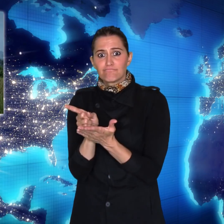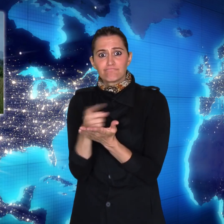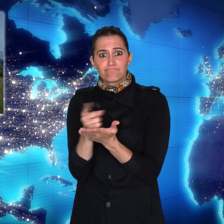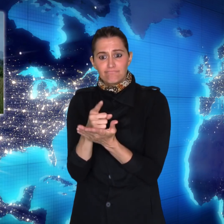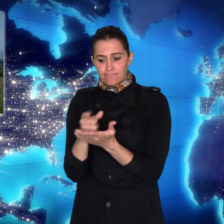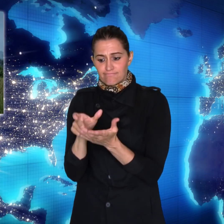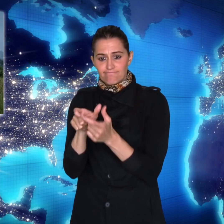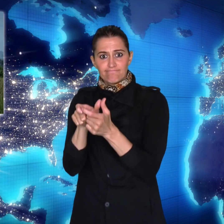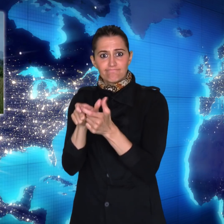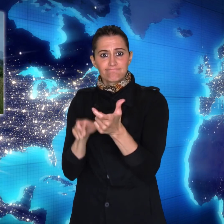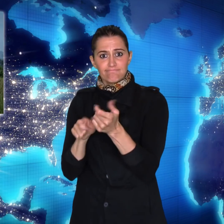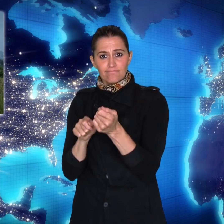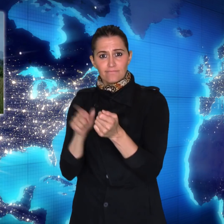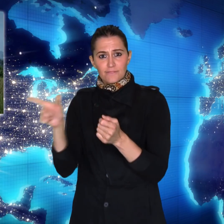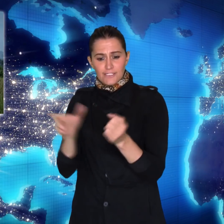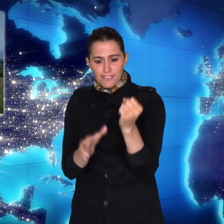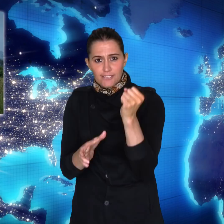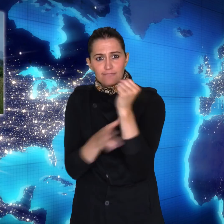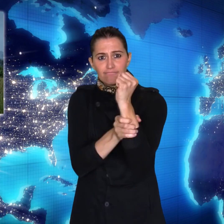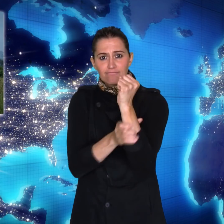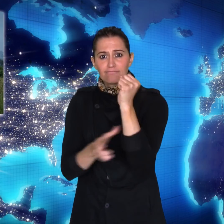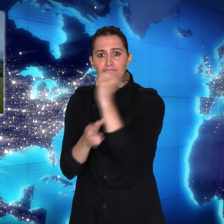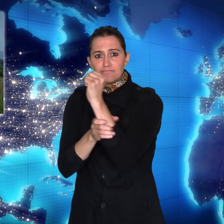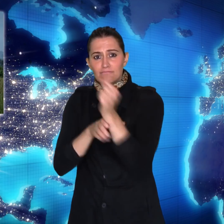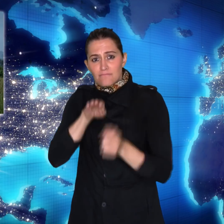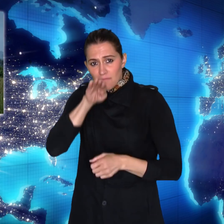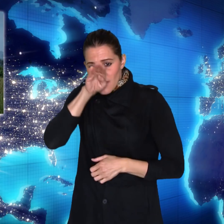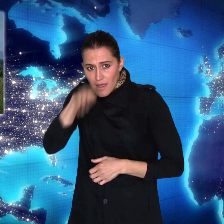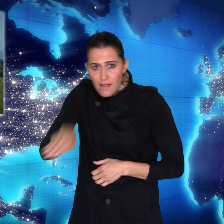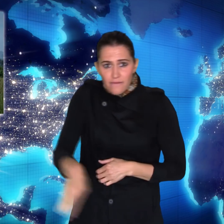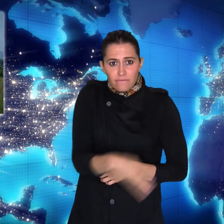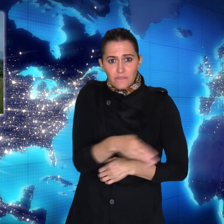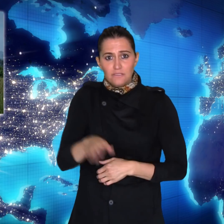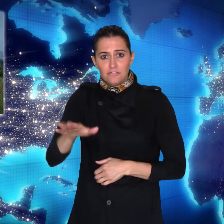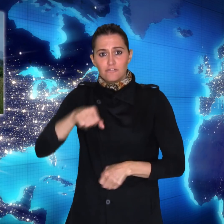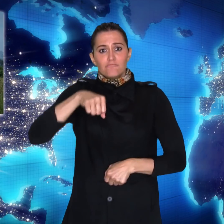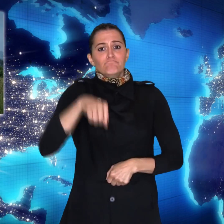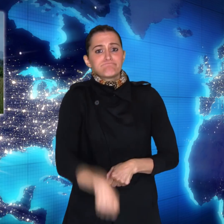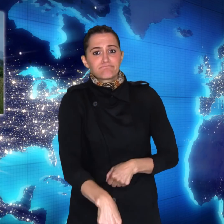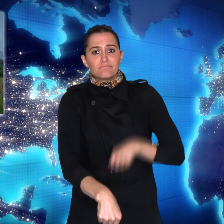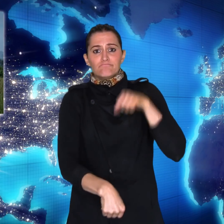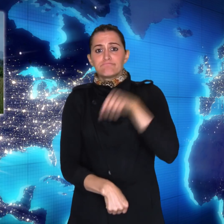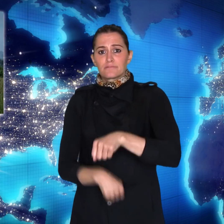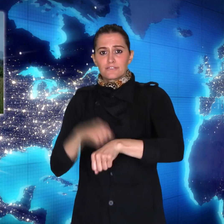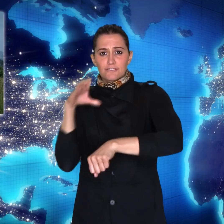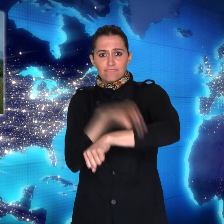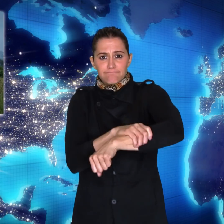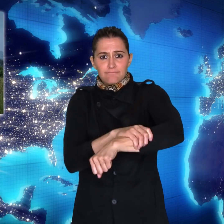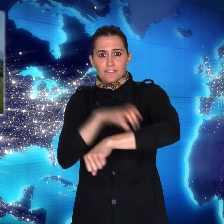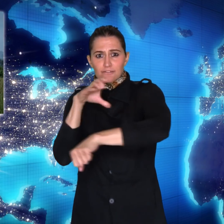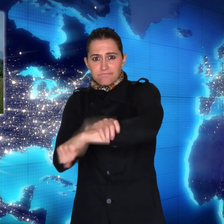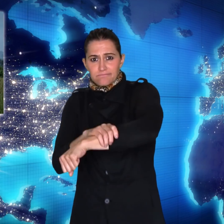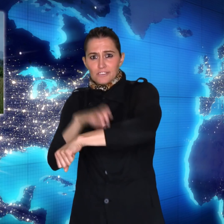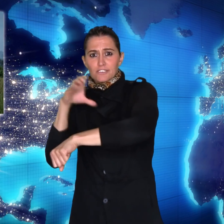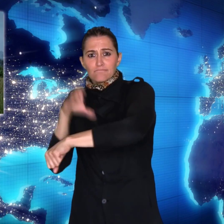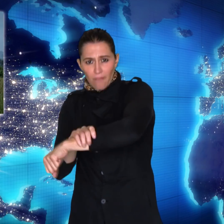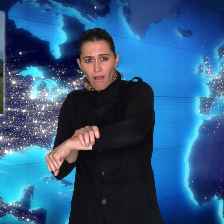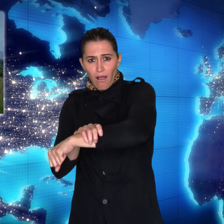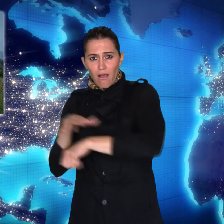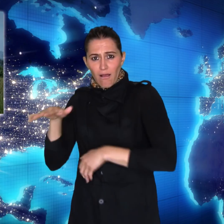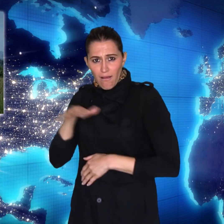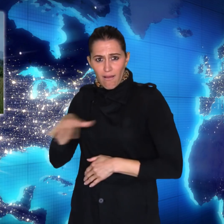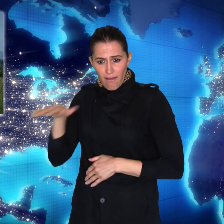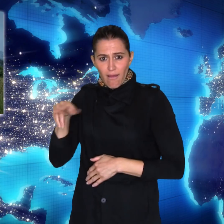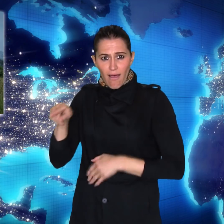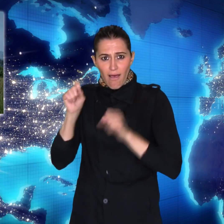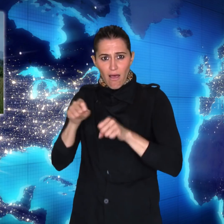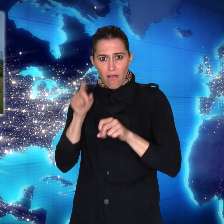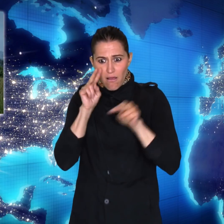GPS devices attached to their legs.